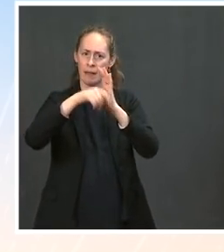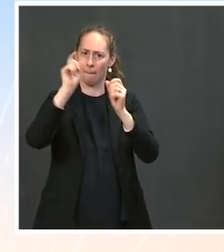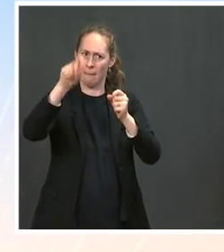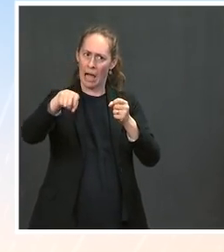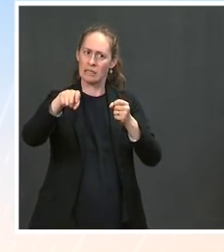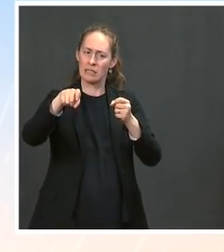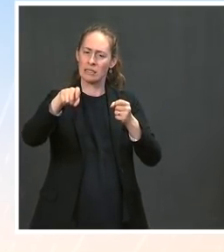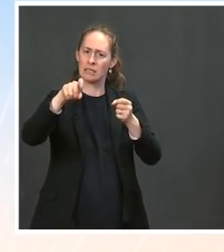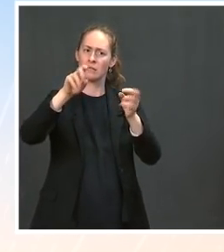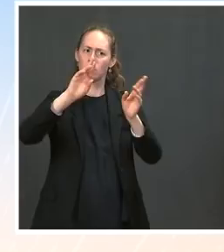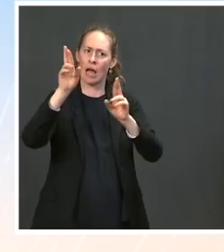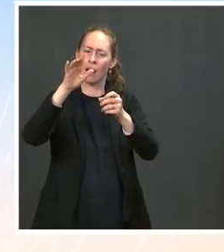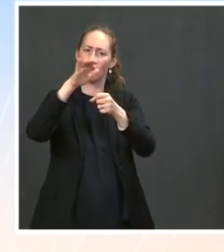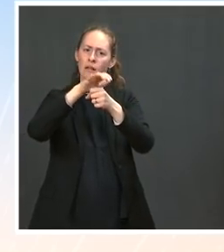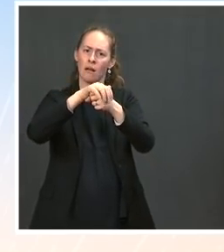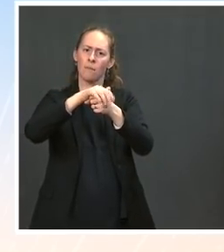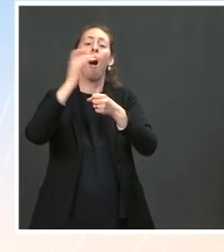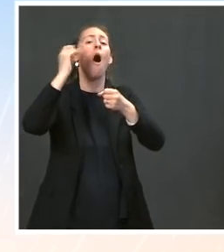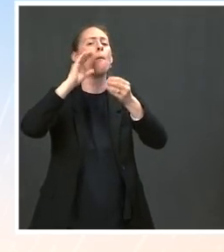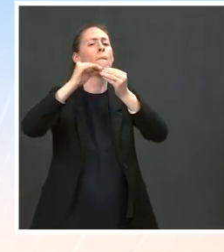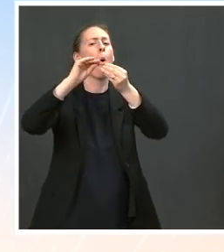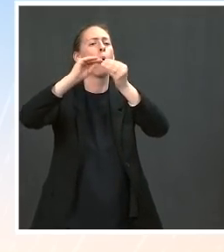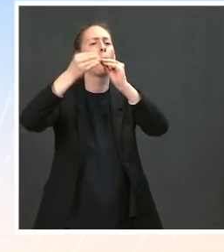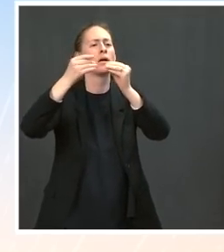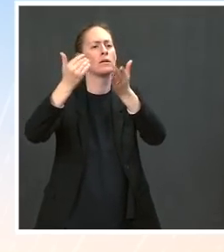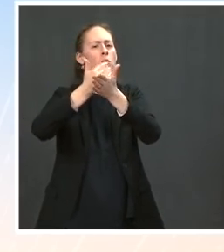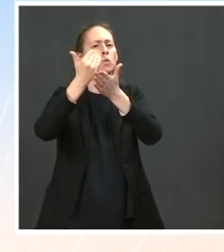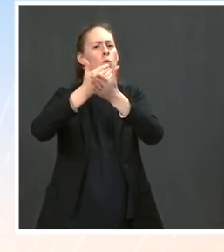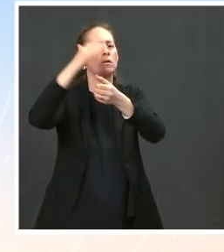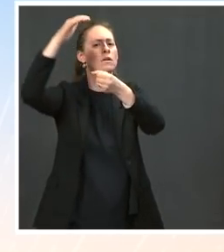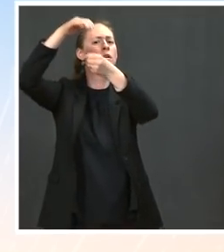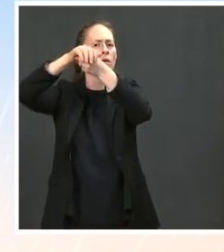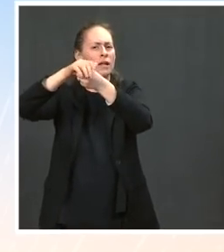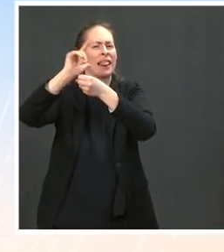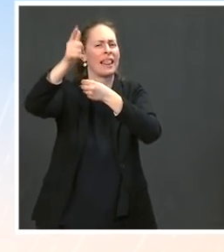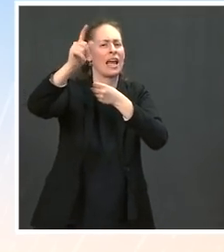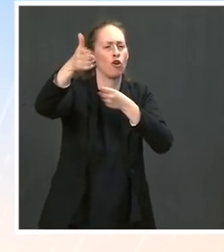And I expect it's going to be before May 15th. But, you know, I think we wanted to --